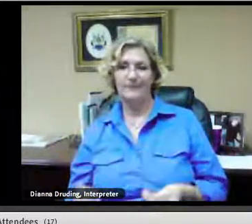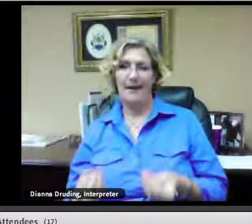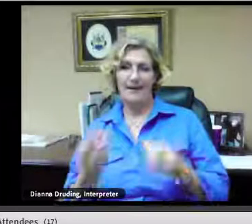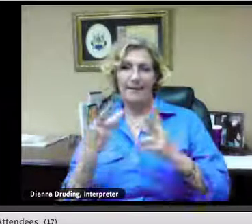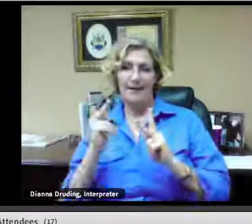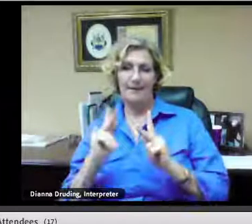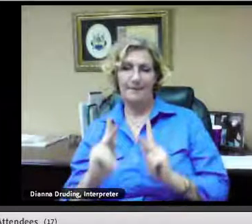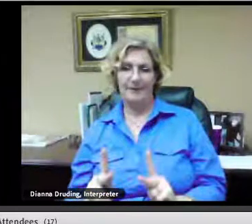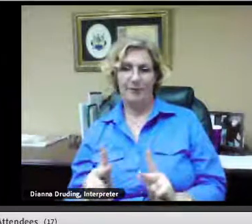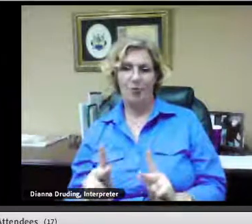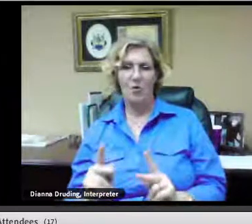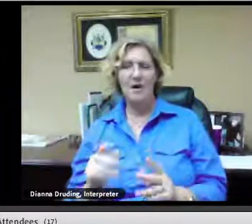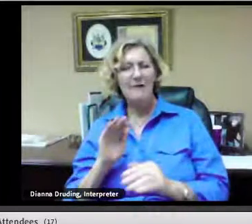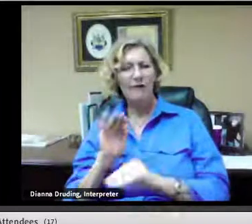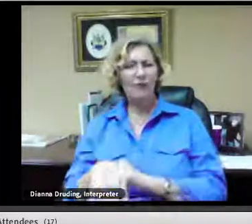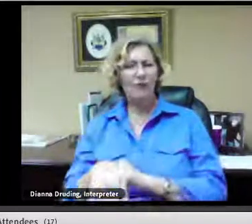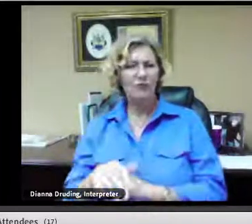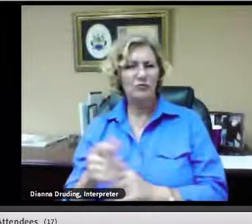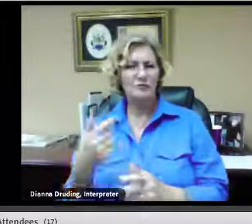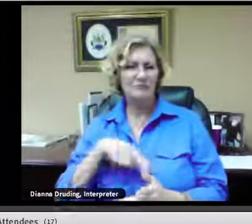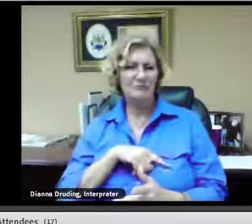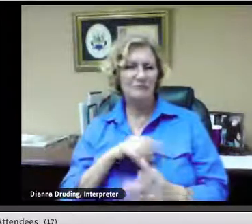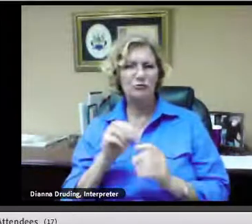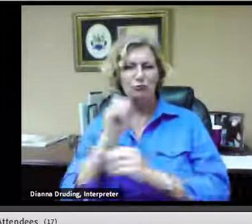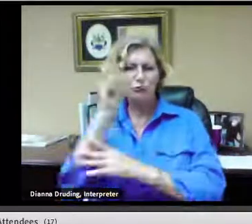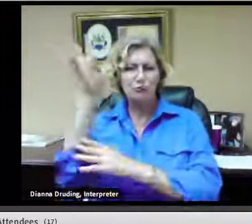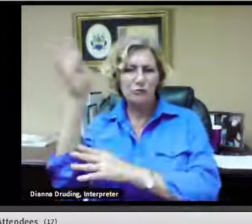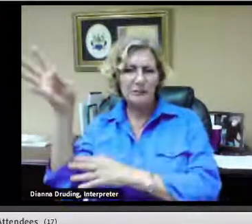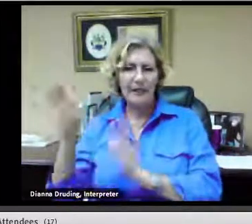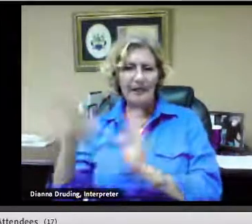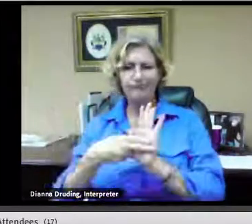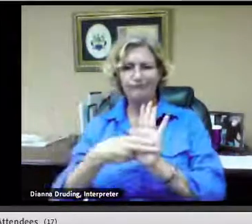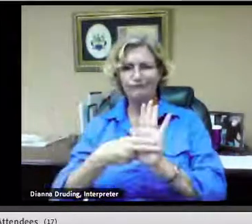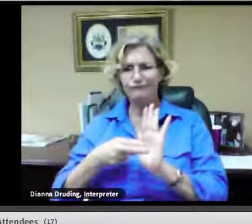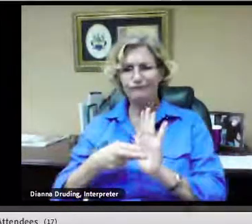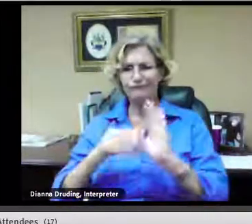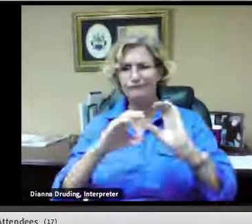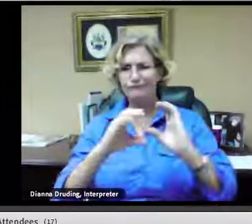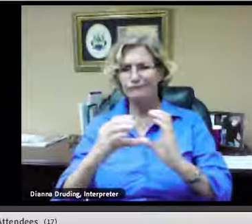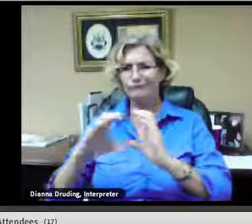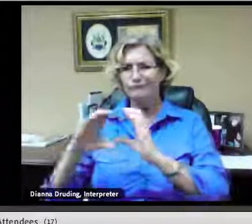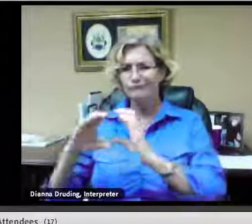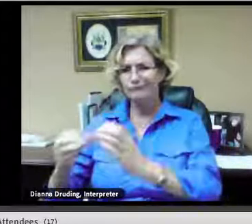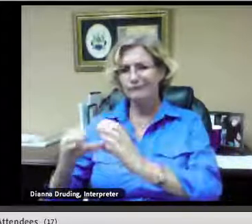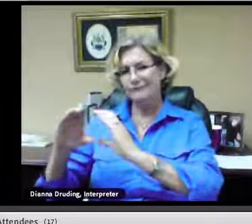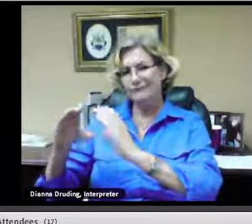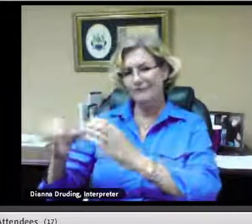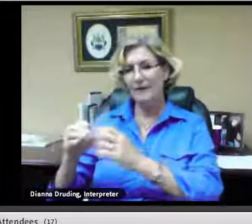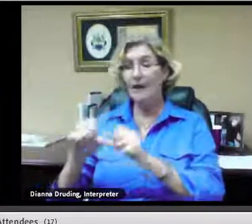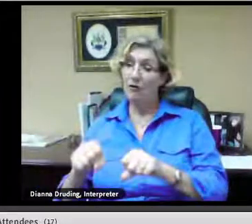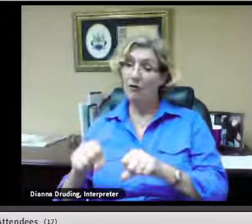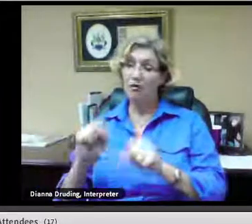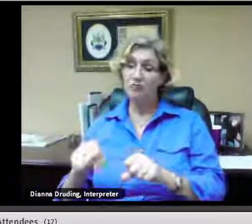and labels and, again, contributes to the culture of ableism, which we're going to talk about in just a bit.